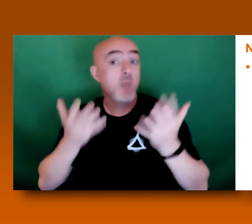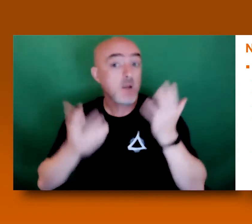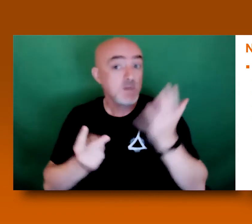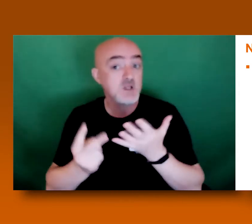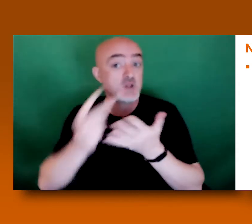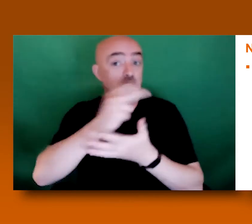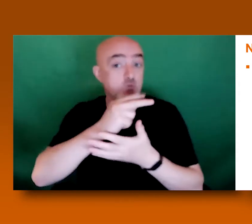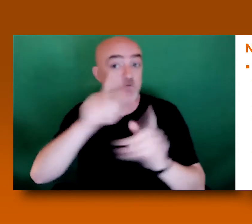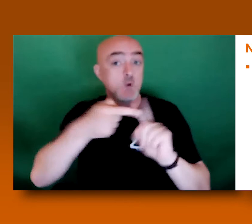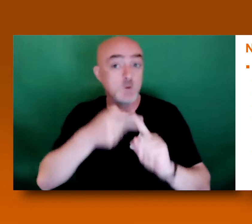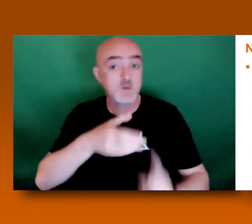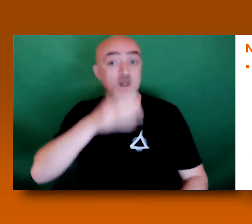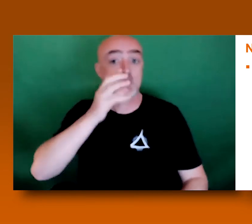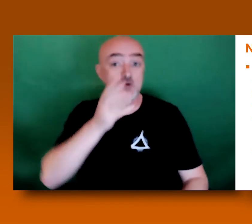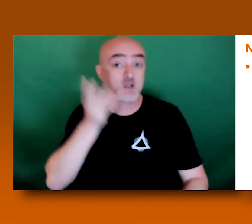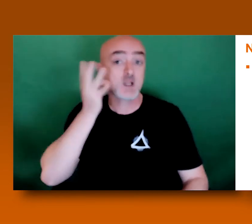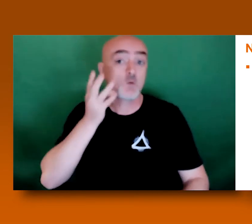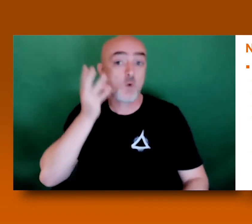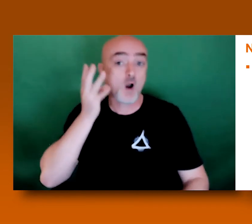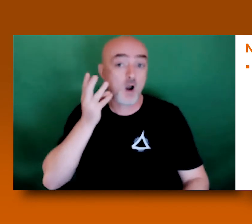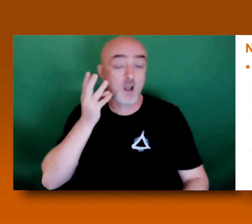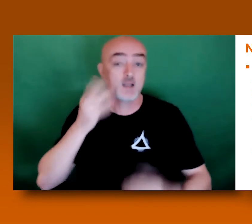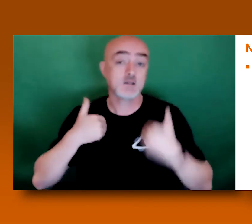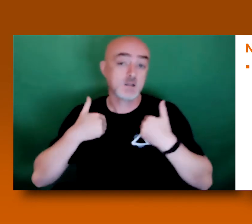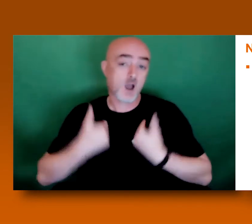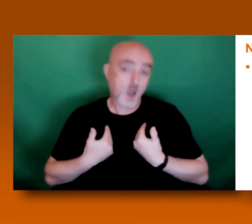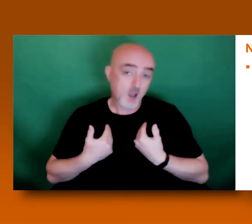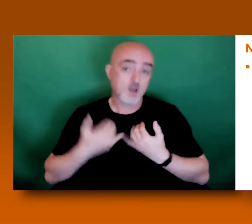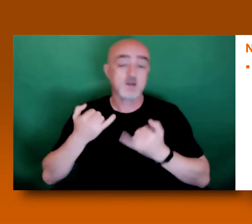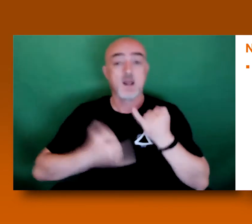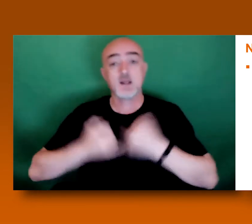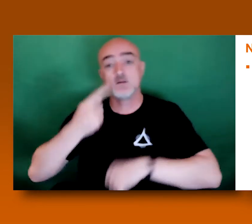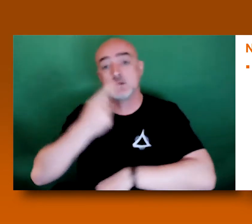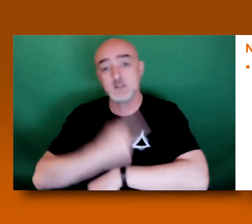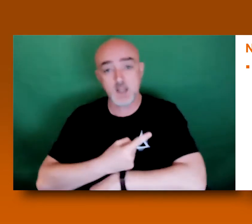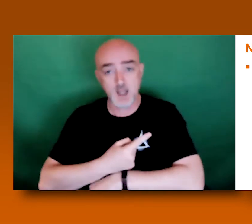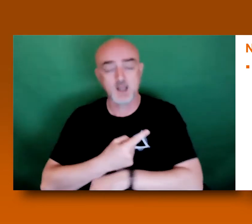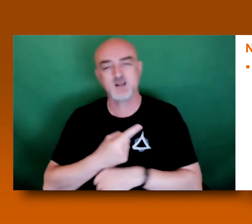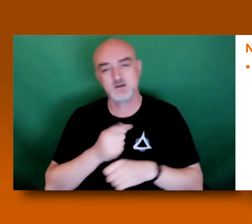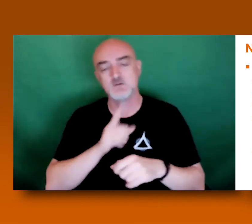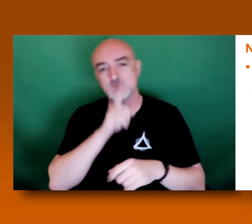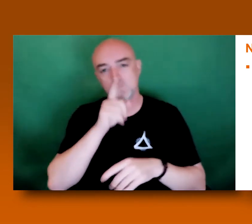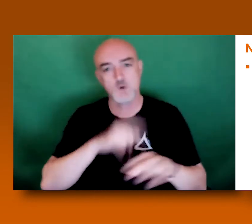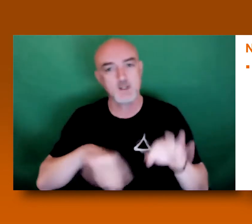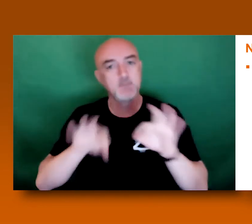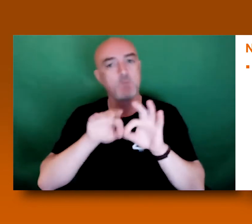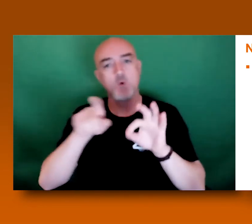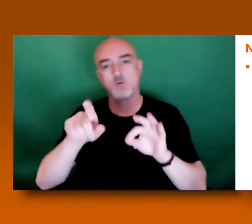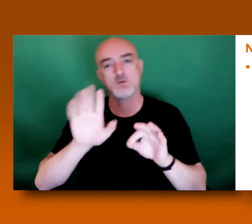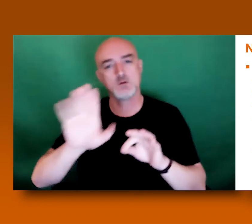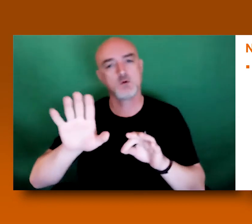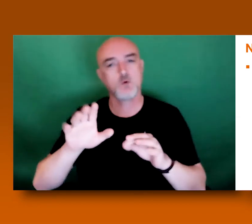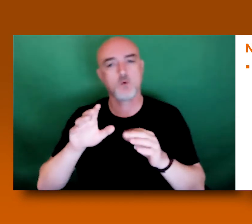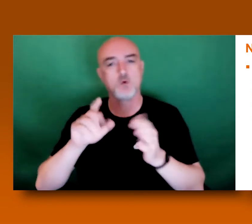So, when they're reviewing this, you could picture someone reviewing it at the end of a day over a glass of wine,